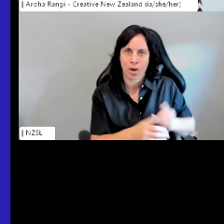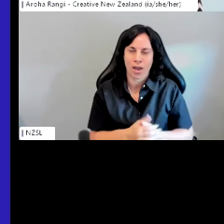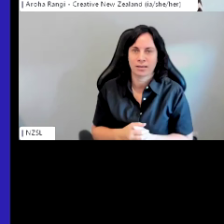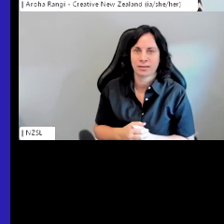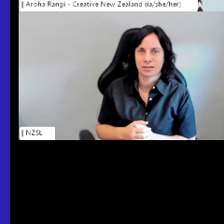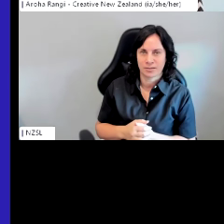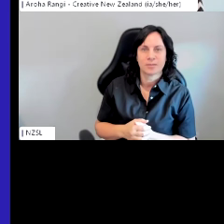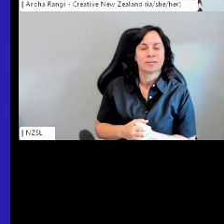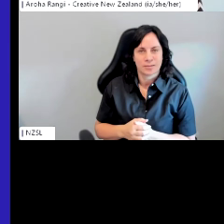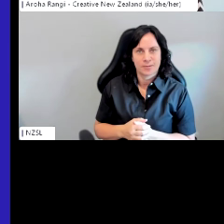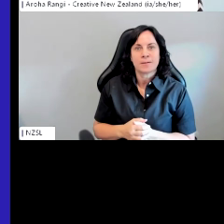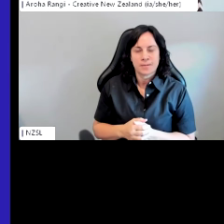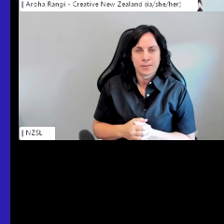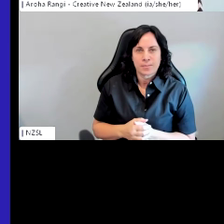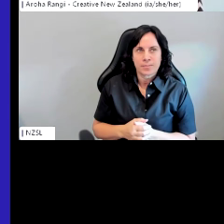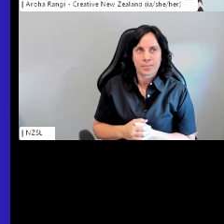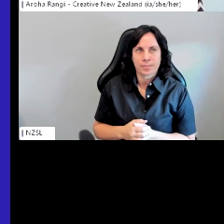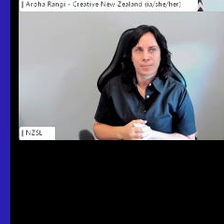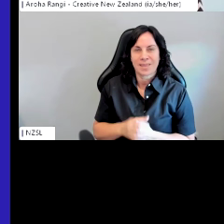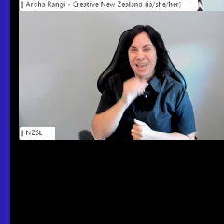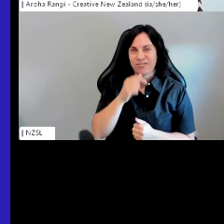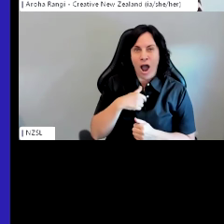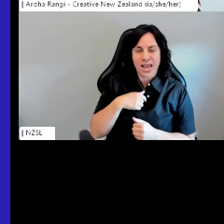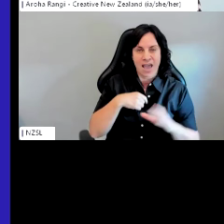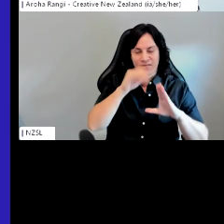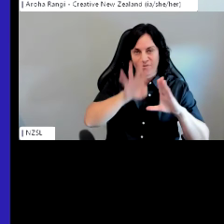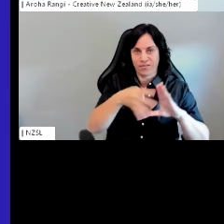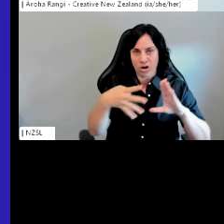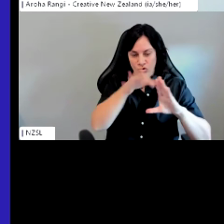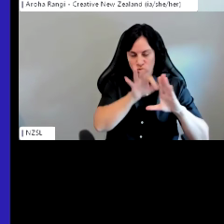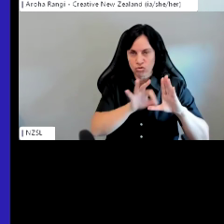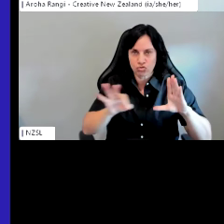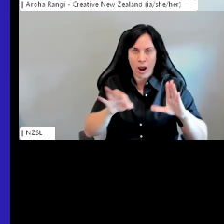there'd be a massive correlation between the data that you hold and how well you're doing in terms